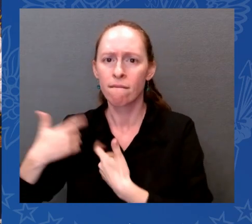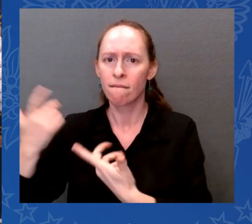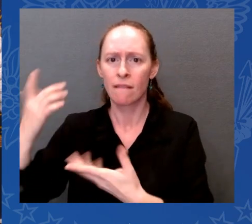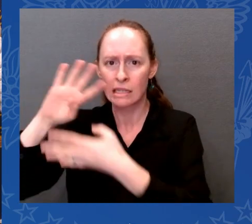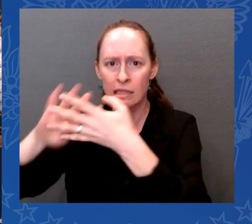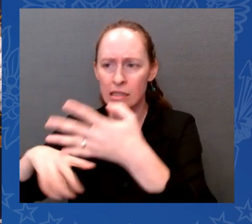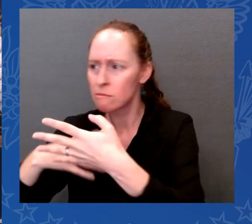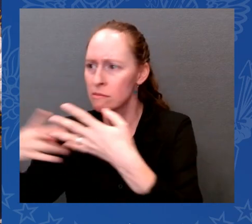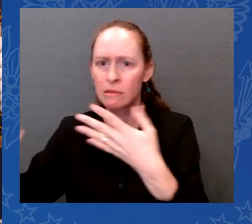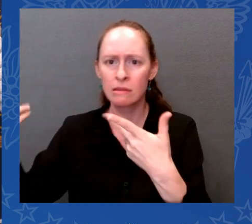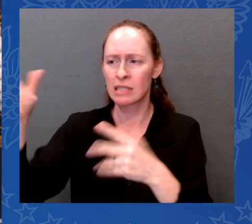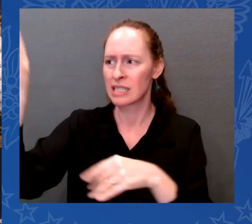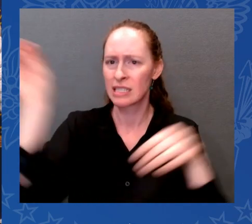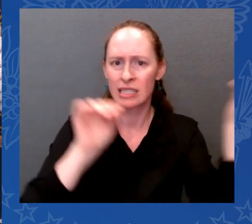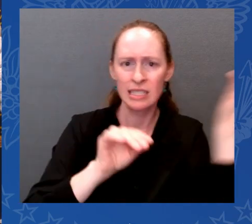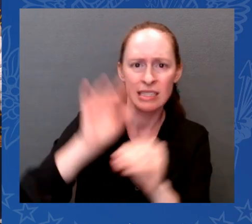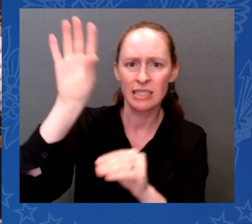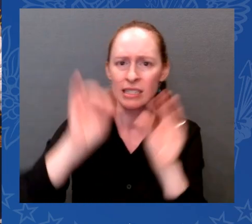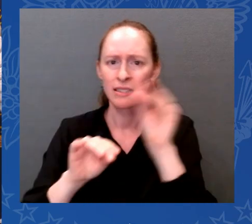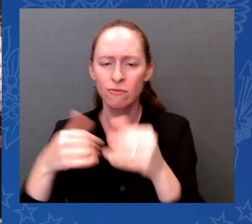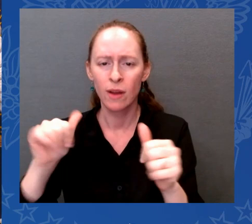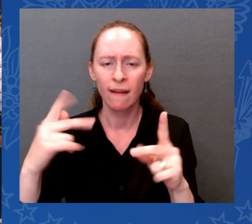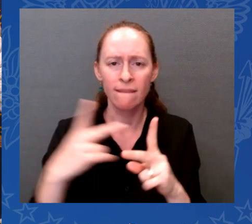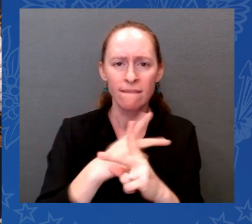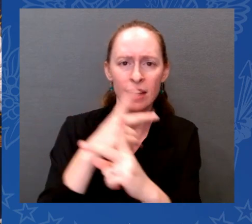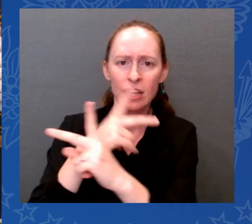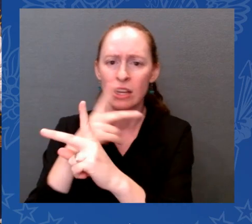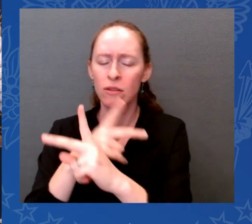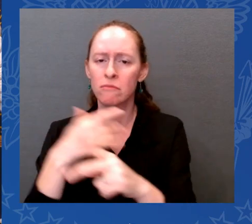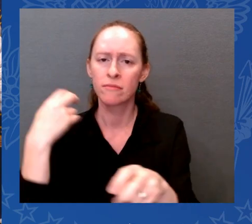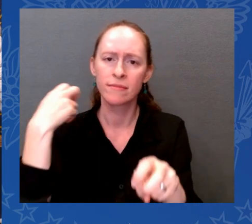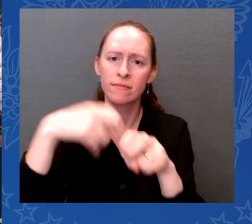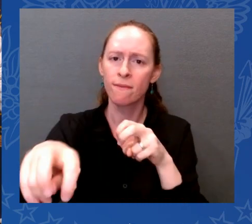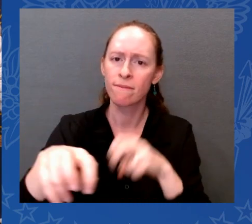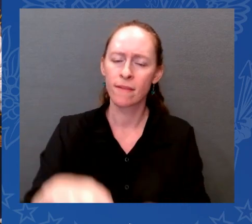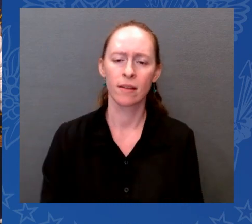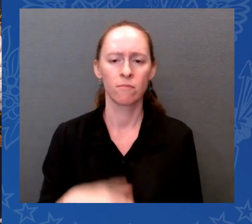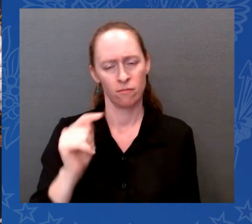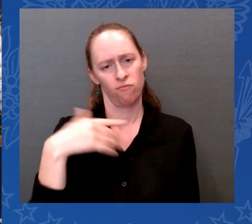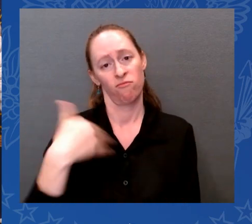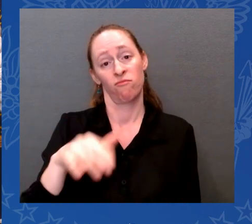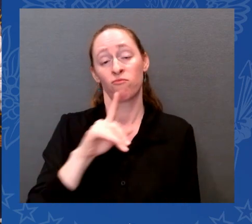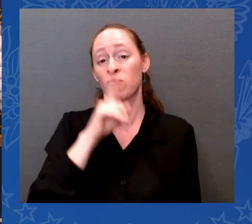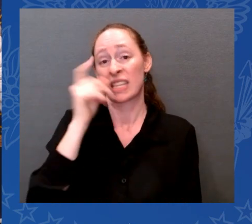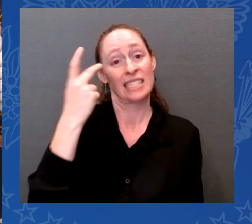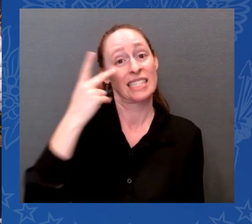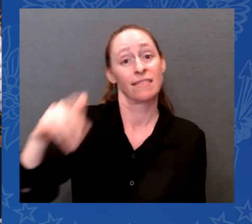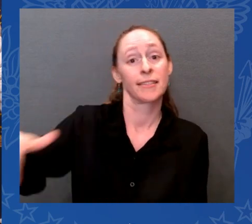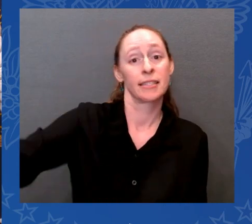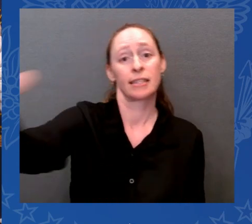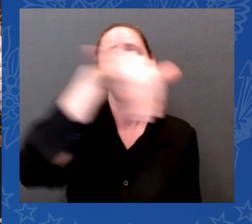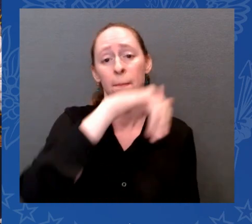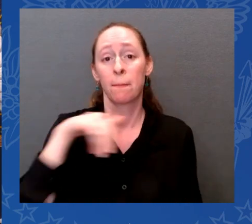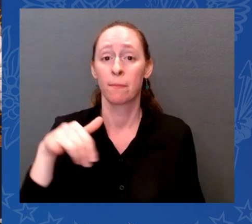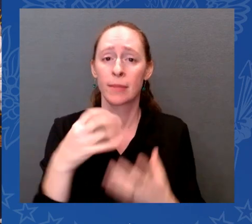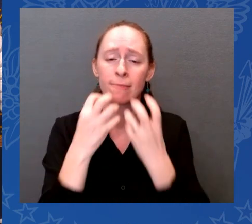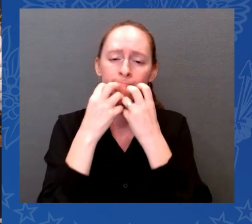You're the heart of the community. You know, people don't appreciate you until they need you. But then they do, and you're always there.